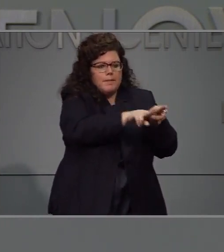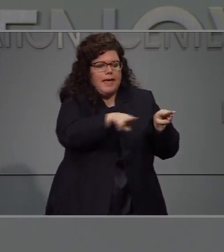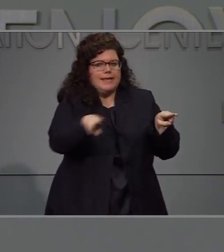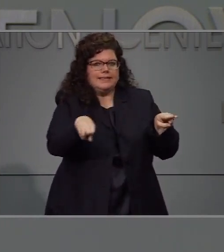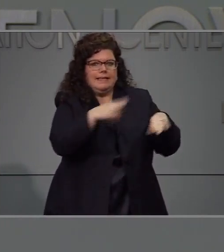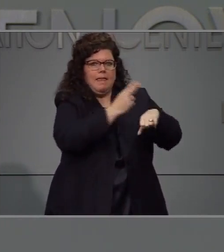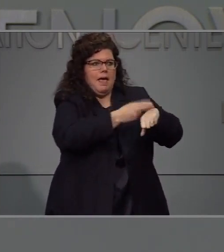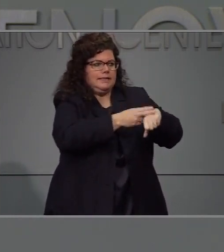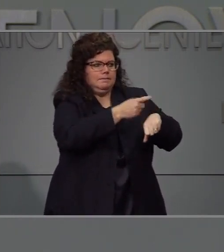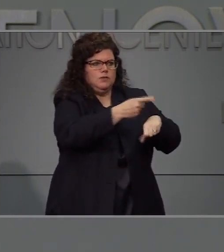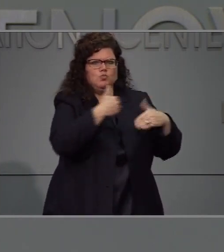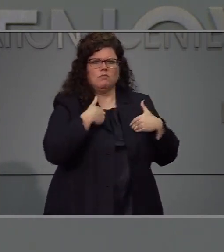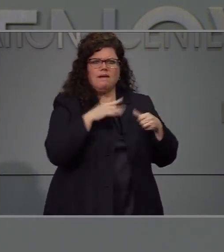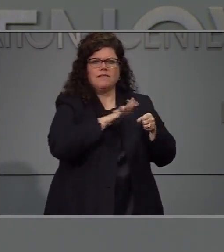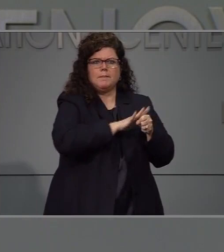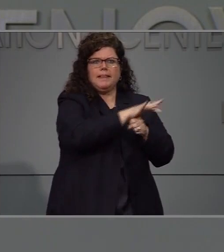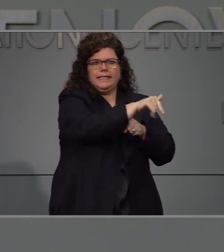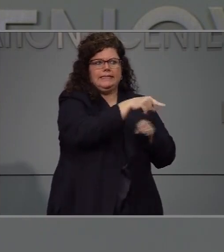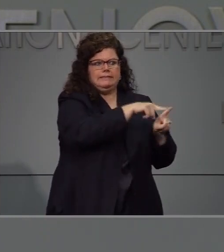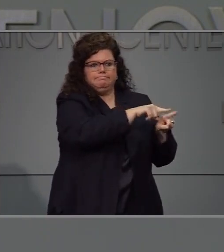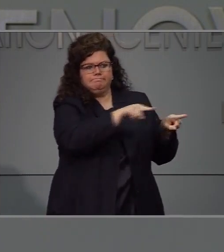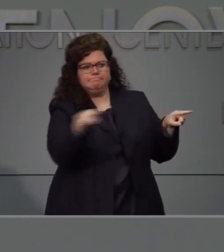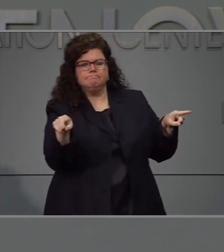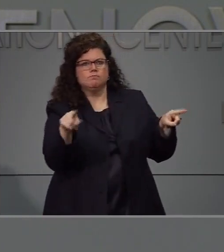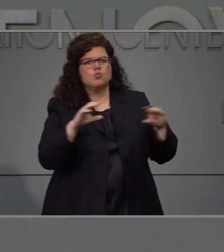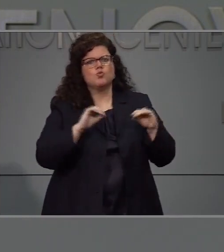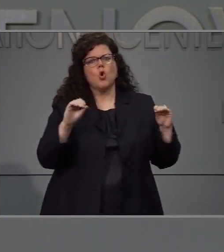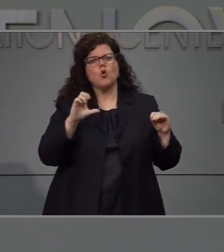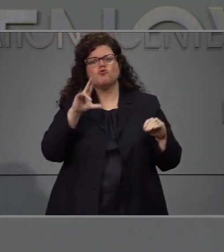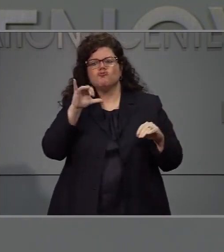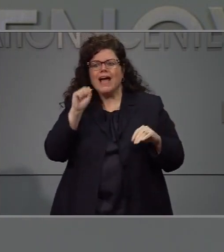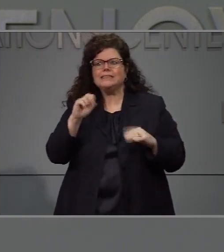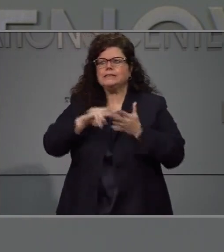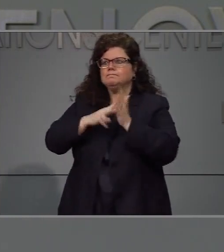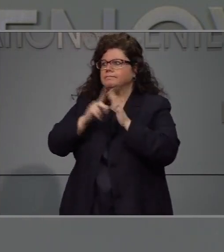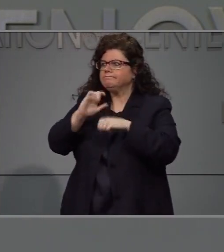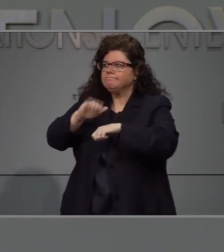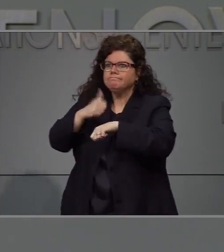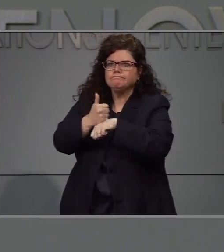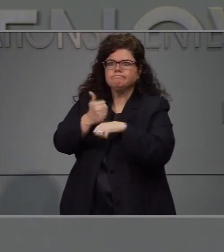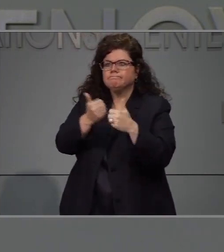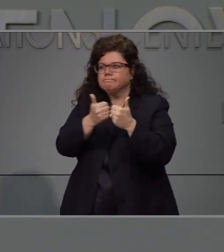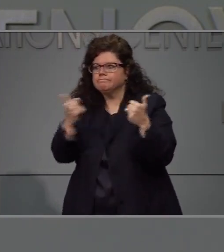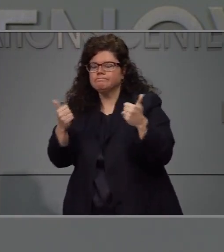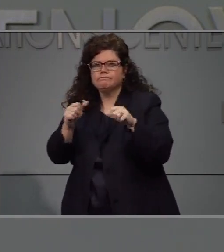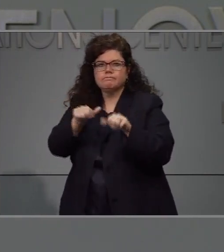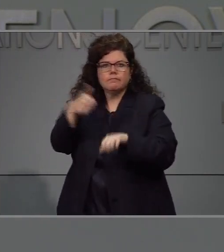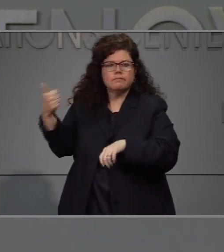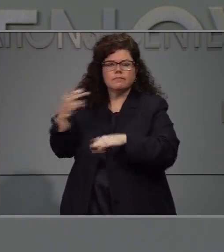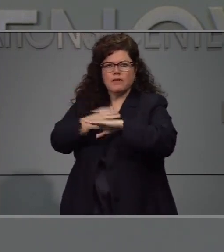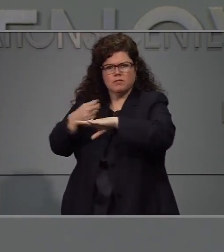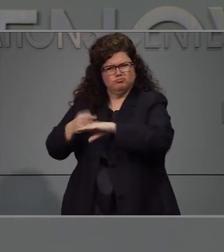DECLINING ON THAT SECOND TO NONE SO THAT WHITE HOUSE IT EITHER OR ACTUALLY IN THEIR GUIDANCE AND SO WE MEET THAT CRITERIA AND THE 3RD WAS MAKING